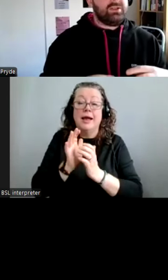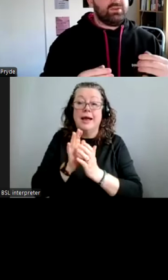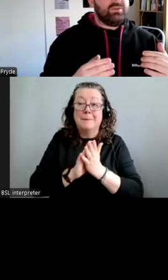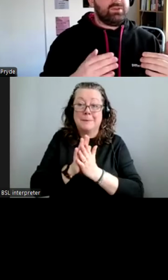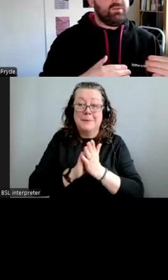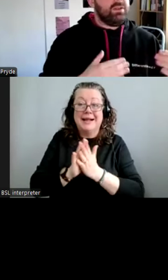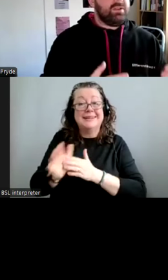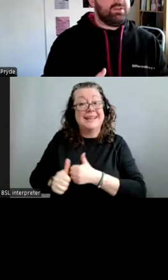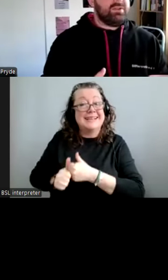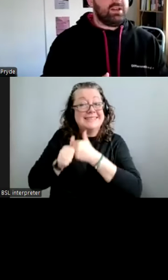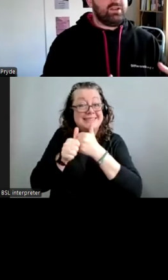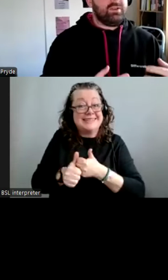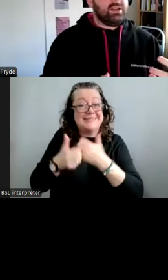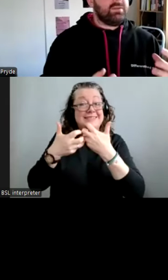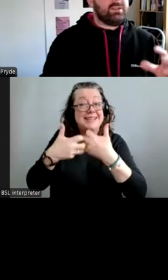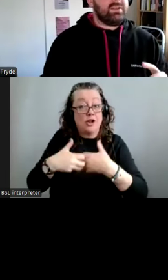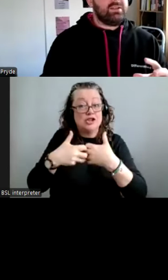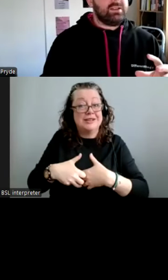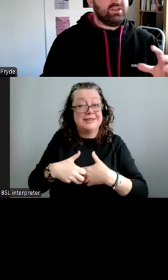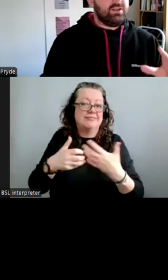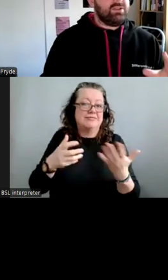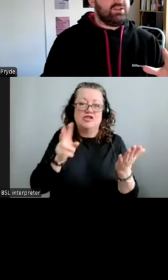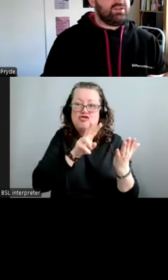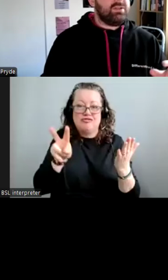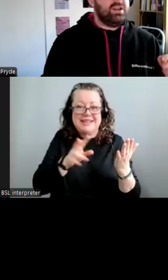Screen reader users and other kinds of assistive technology users